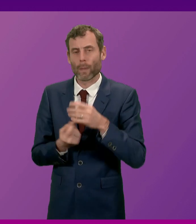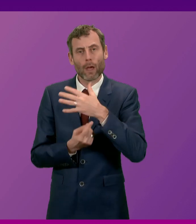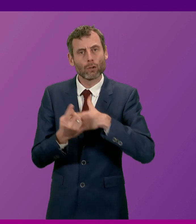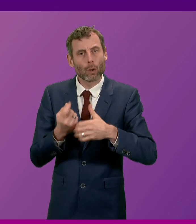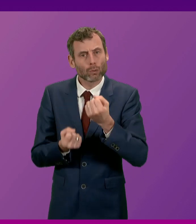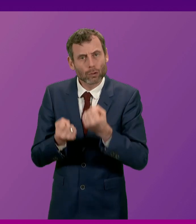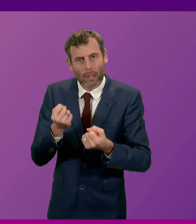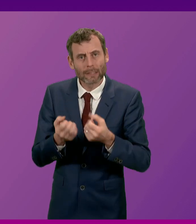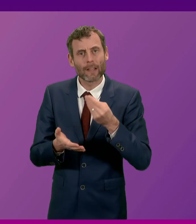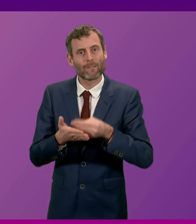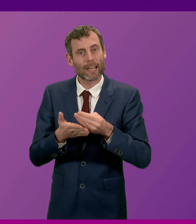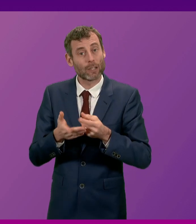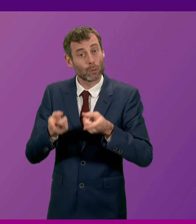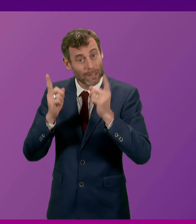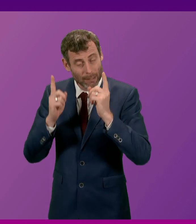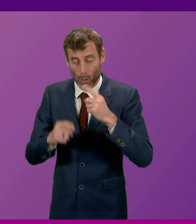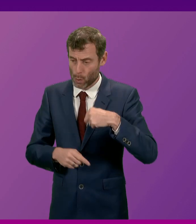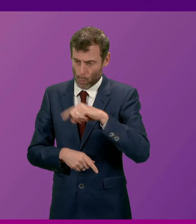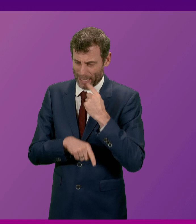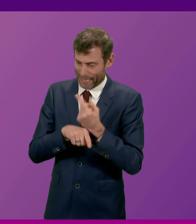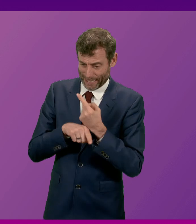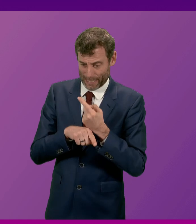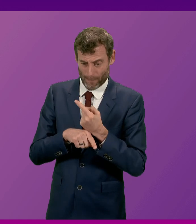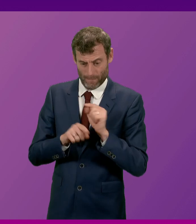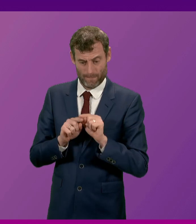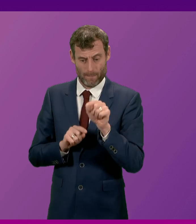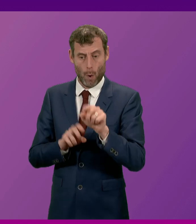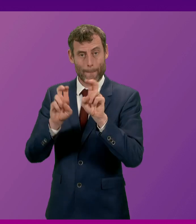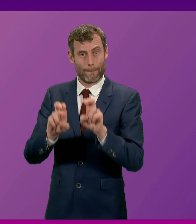Local Government and me as we finalise the Government’s budget. That is another reason